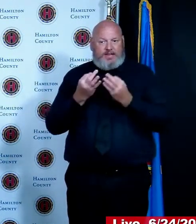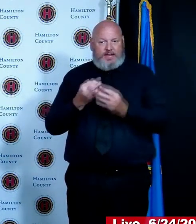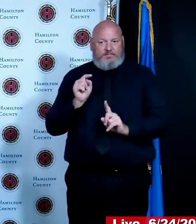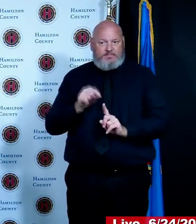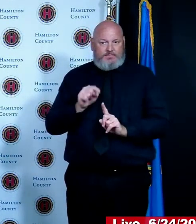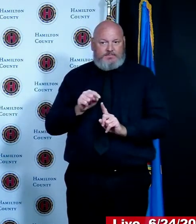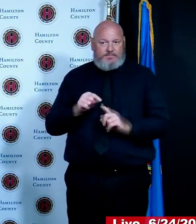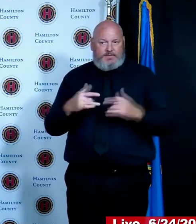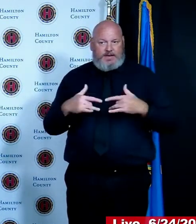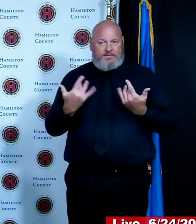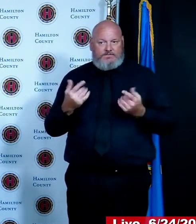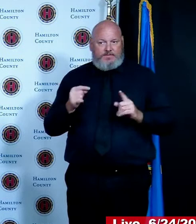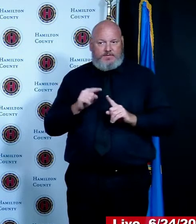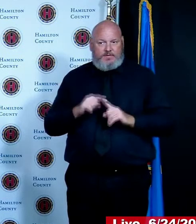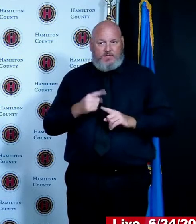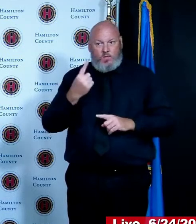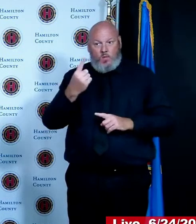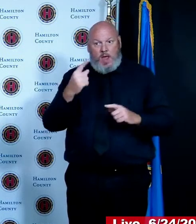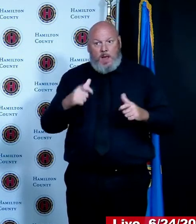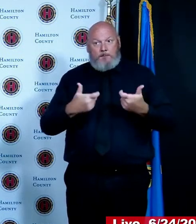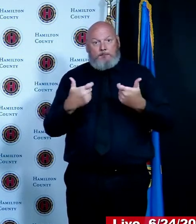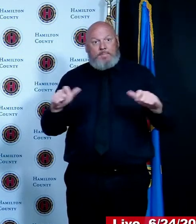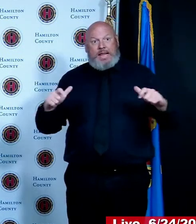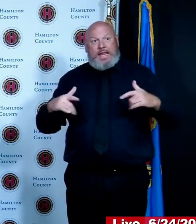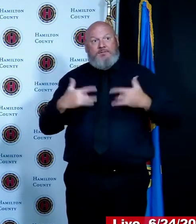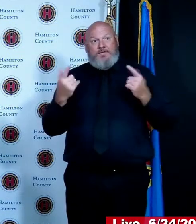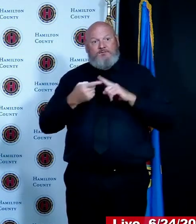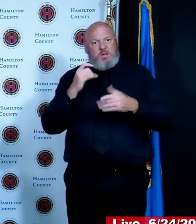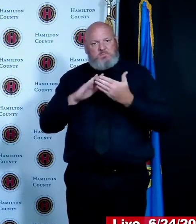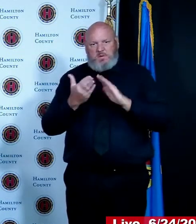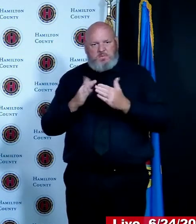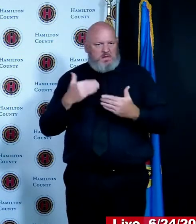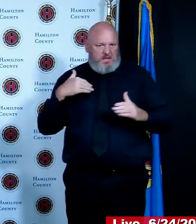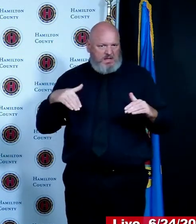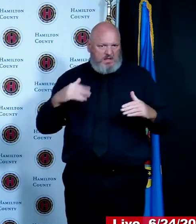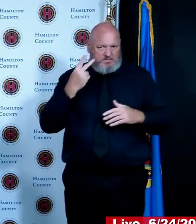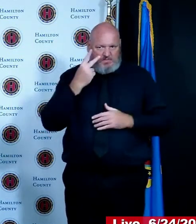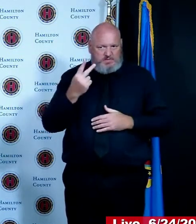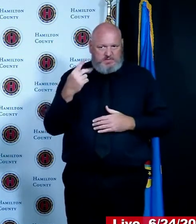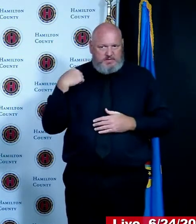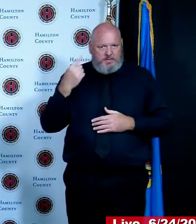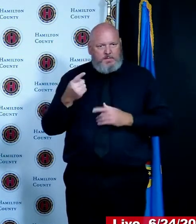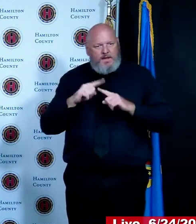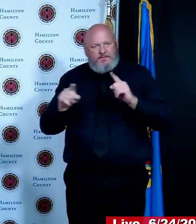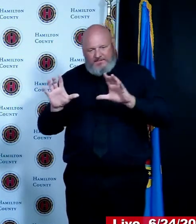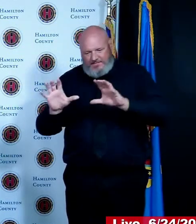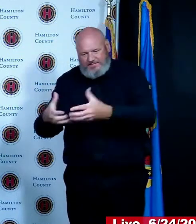a large portion of our case increase no there has been concern that the